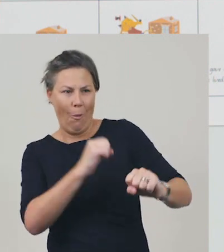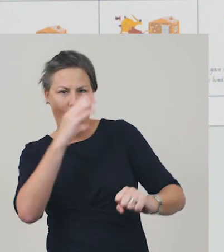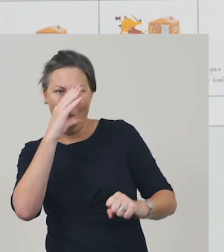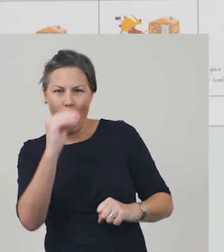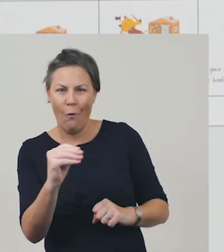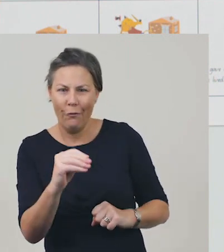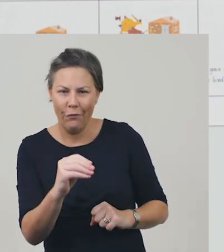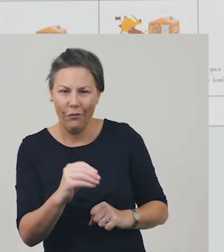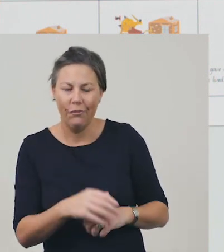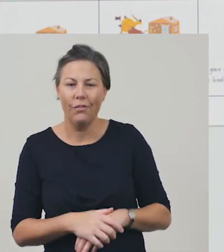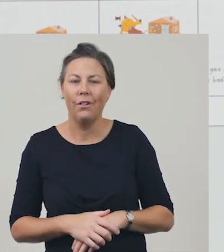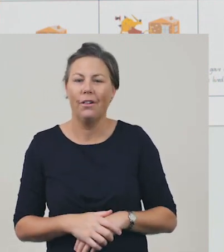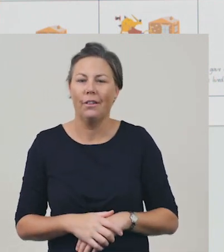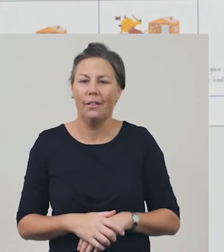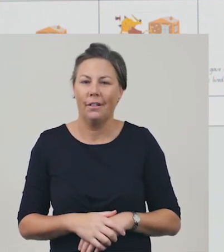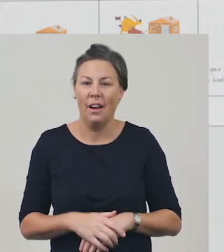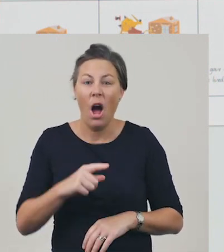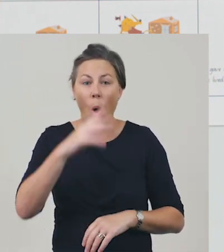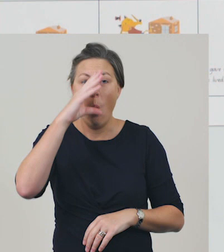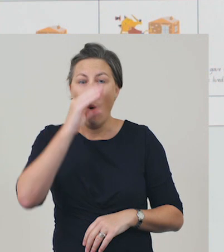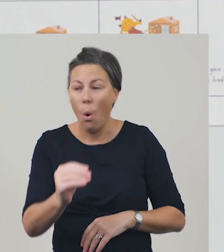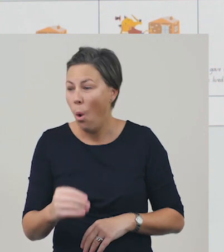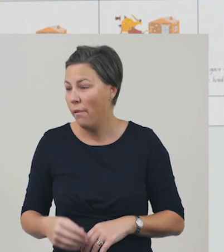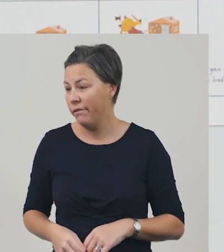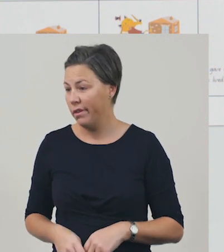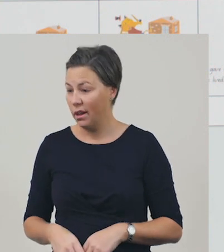The big, bad wolf gathered up his belongings.